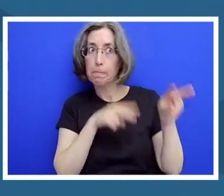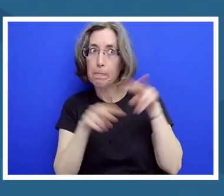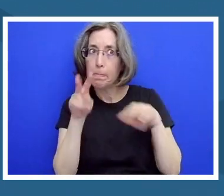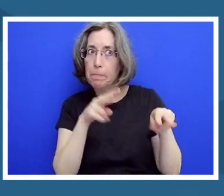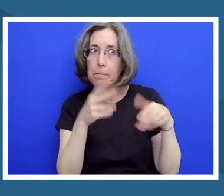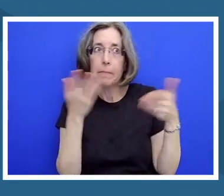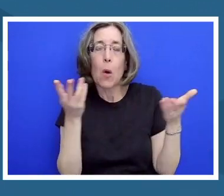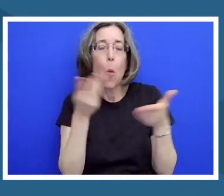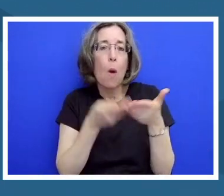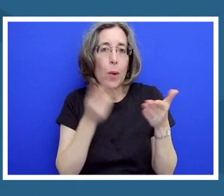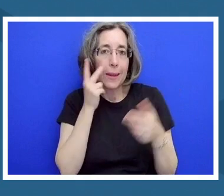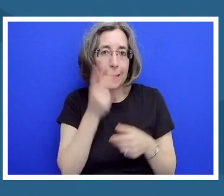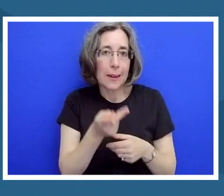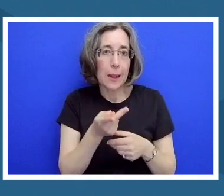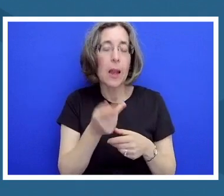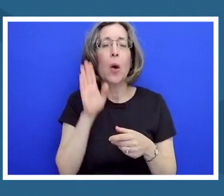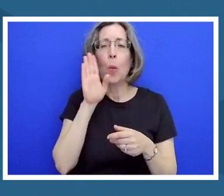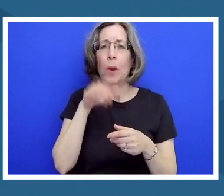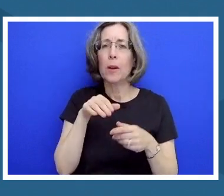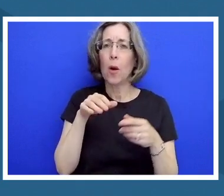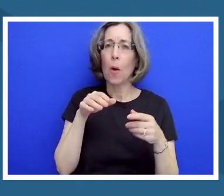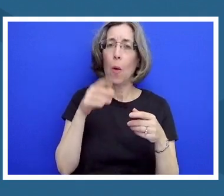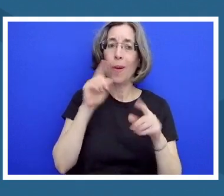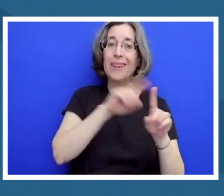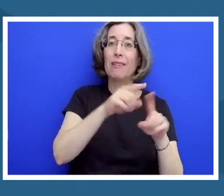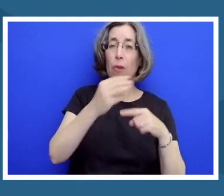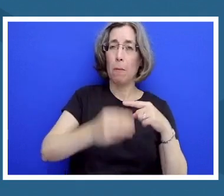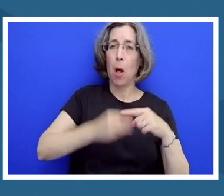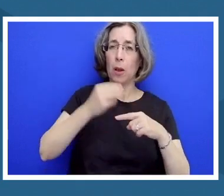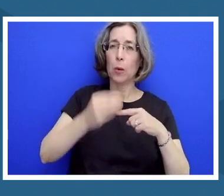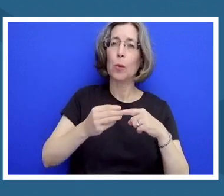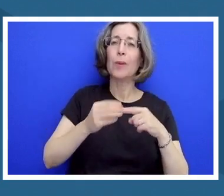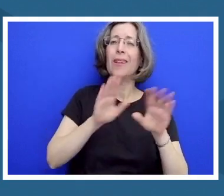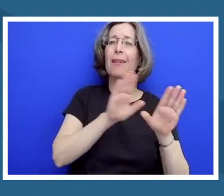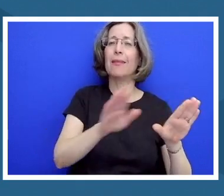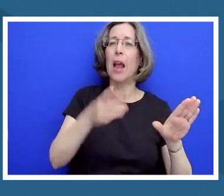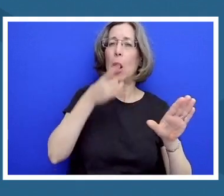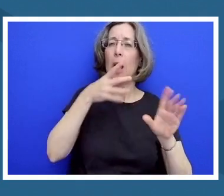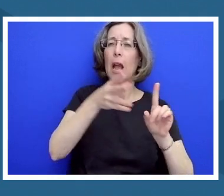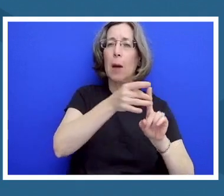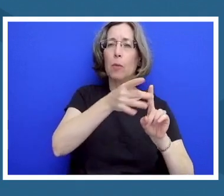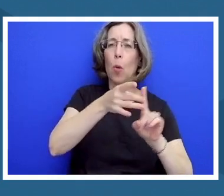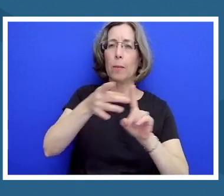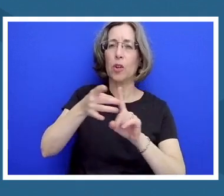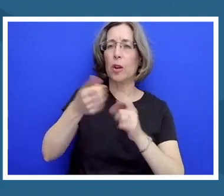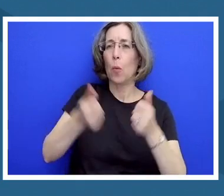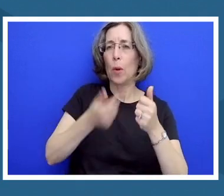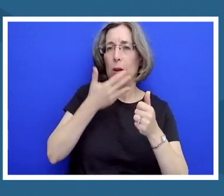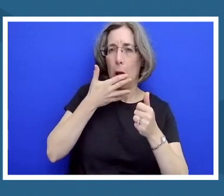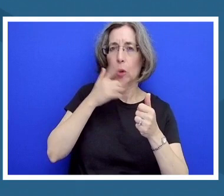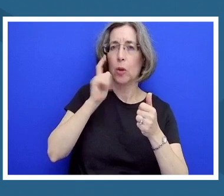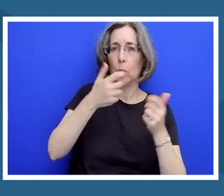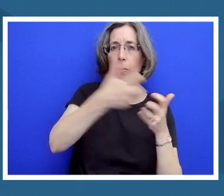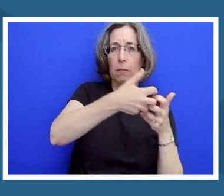are going to absorb light but in principle i mean we could be thin other things at those temperatures we could be